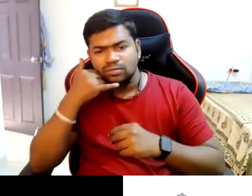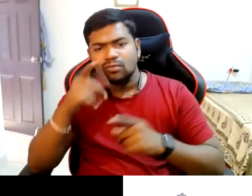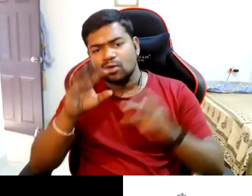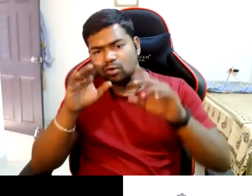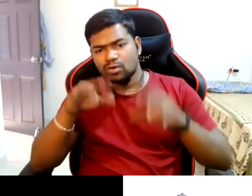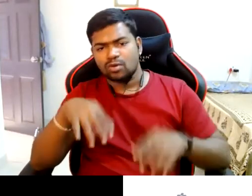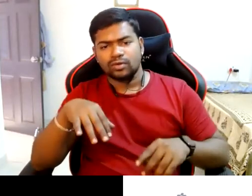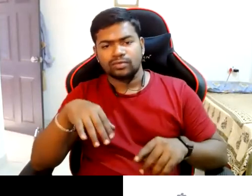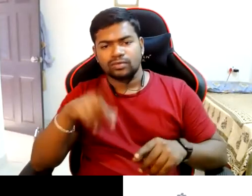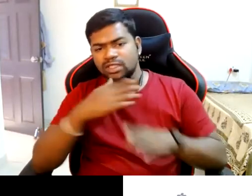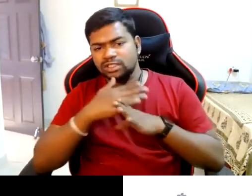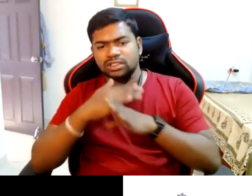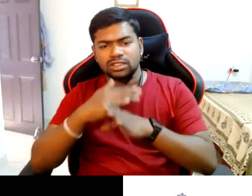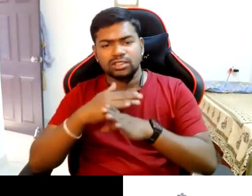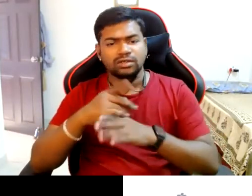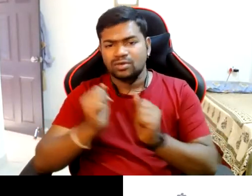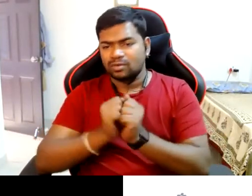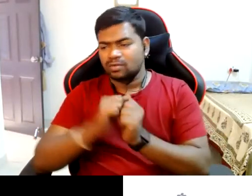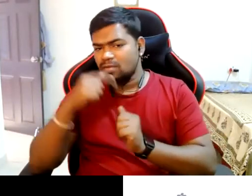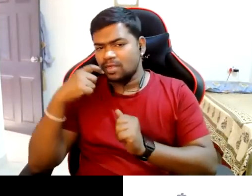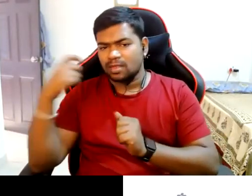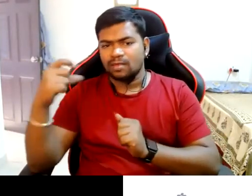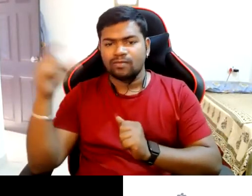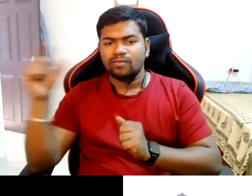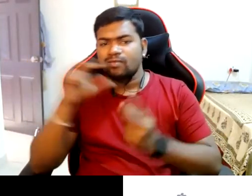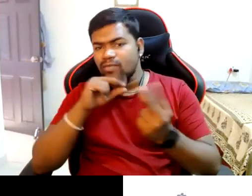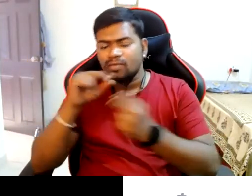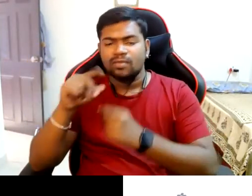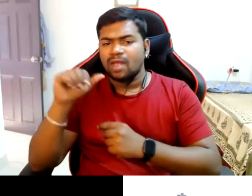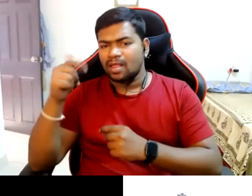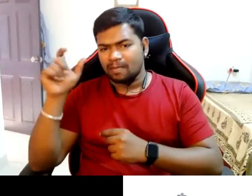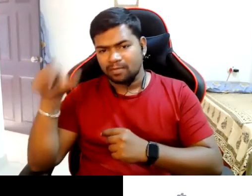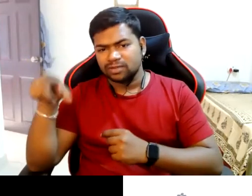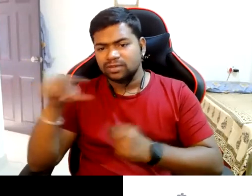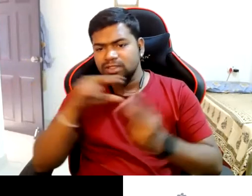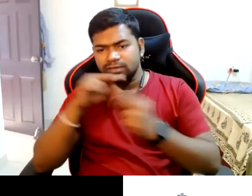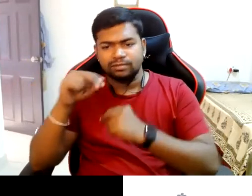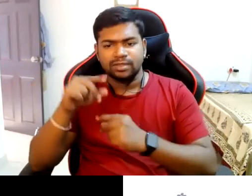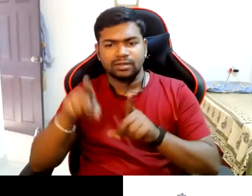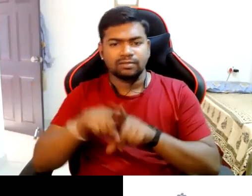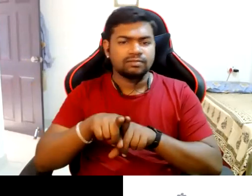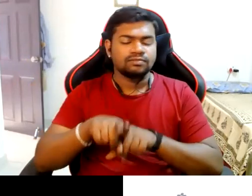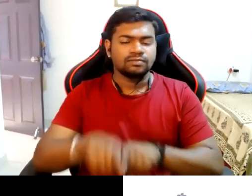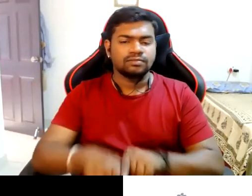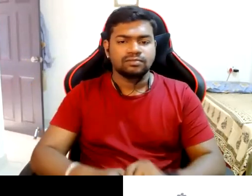can share with your buddy and your buddy will speak on your behalf. So I used to have somebody to me.